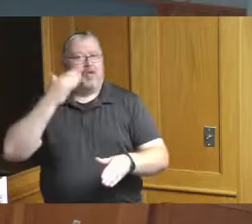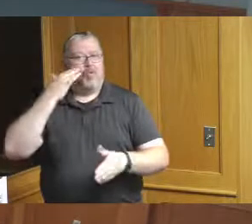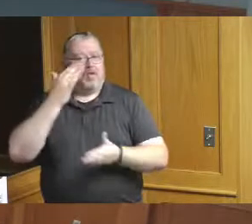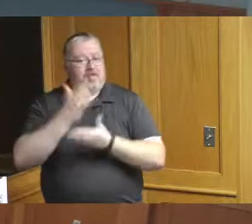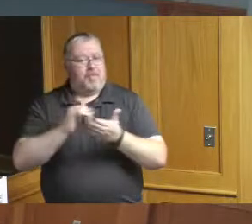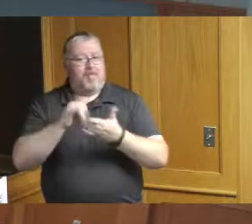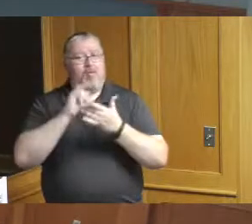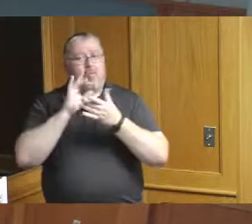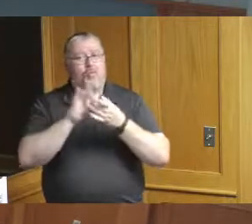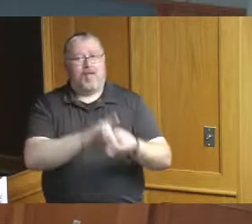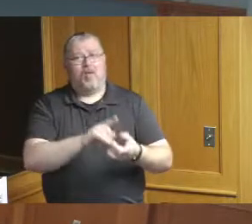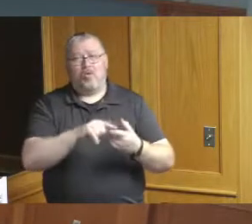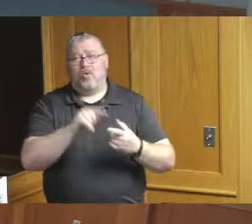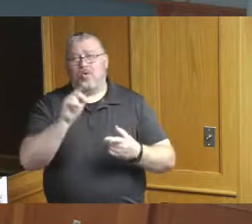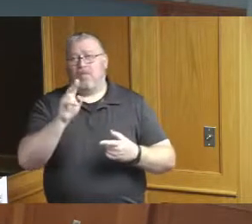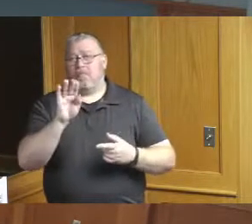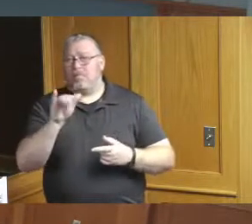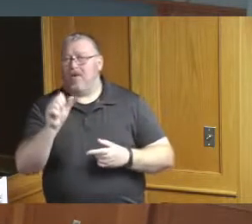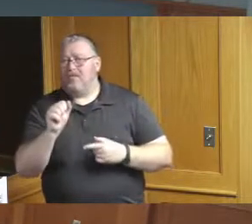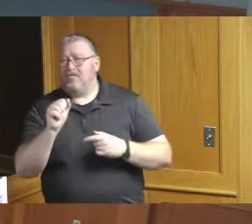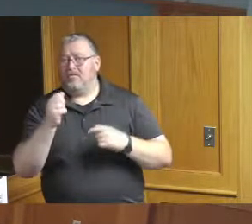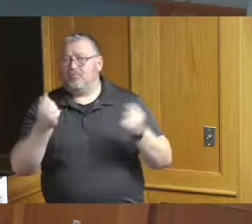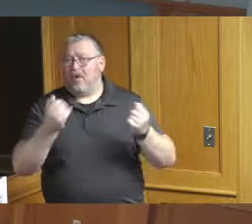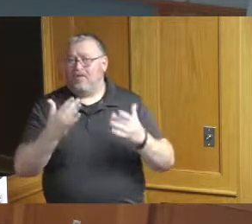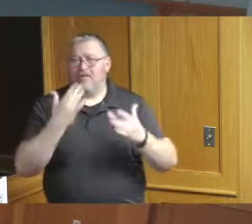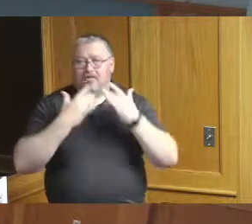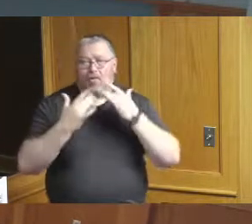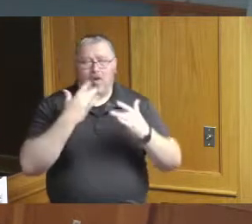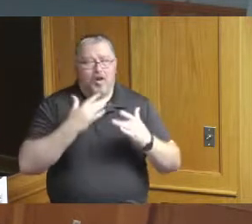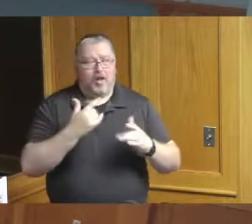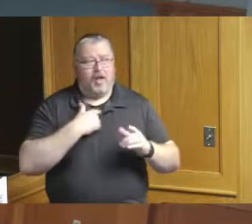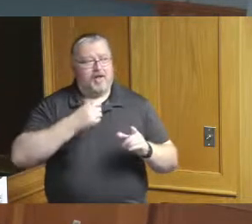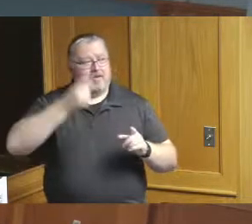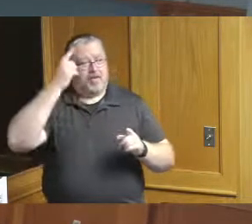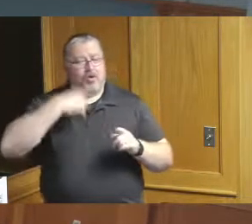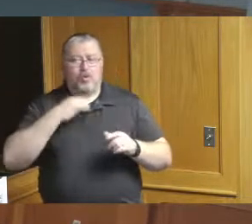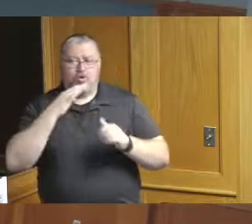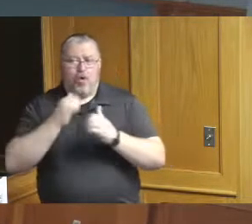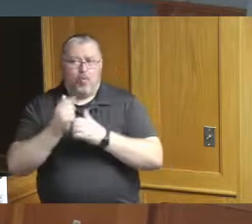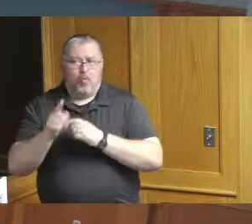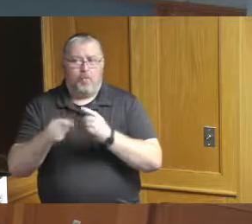related to the bus driver shortage I've actually talked to you a couple of times about that and